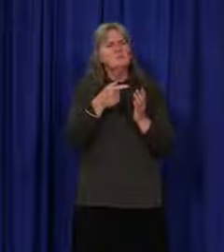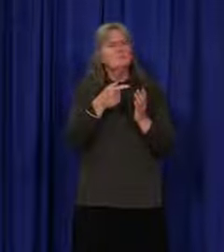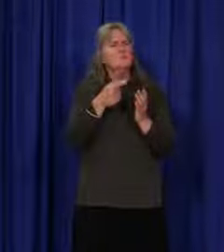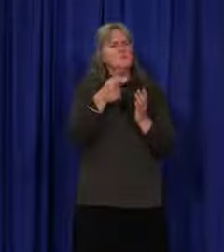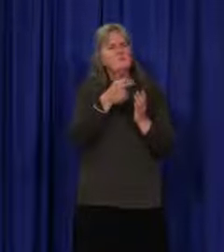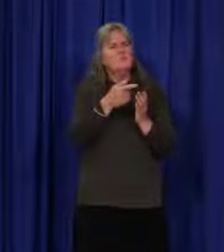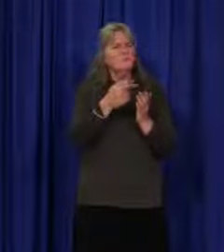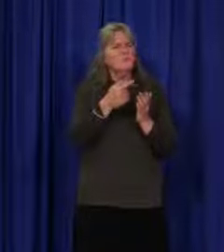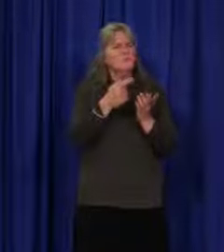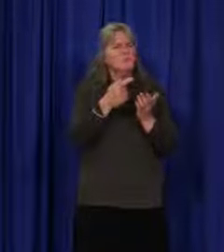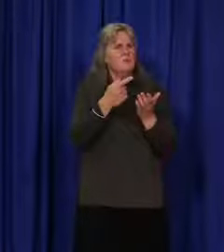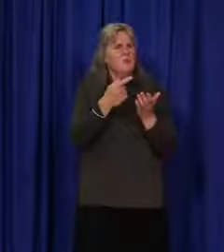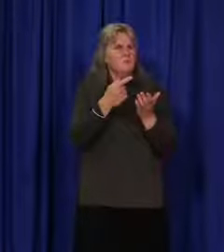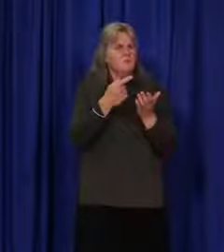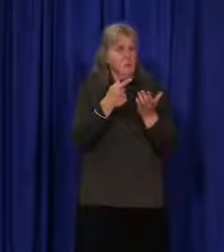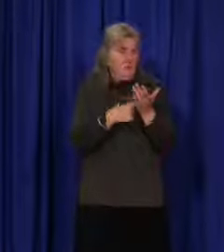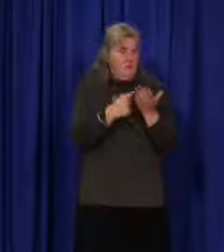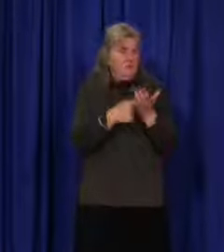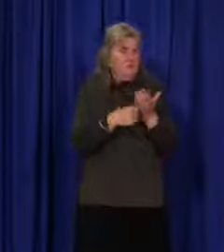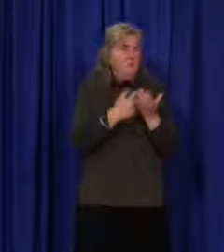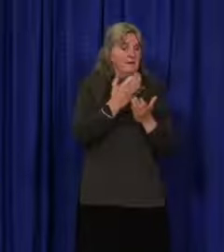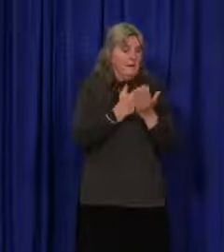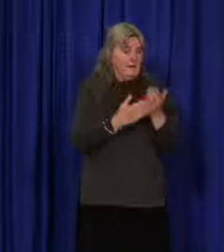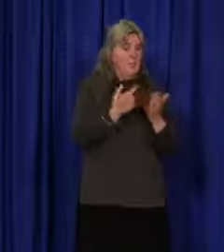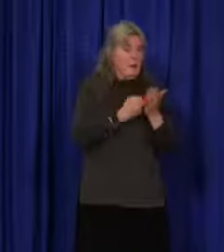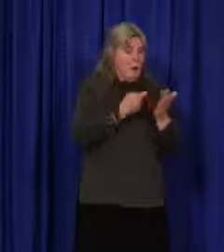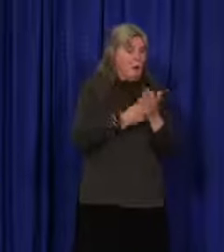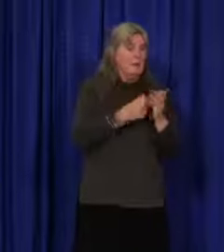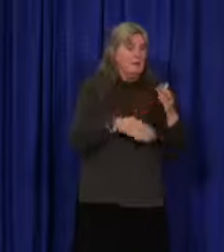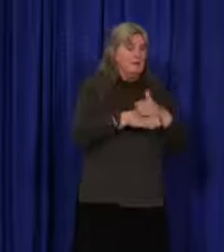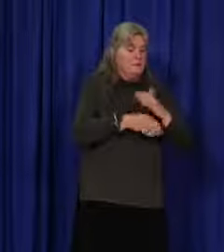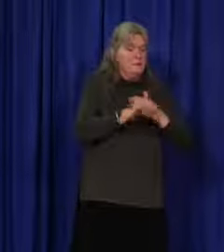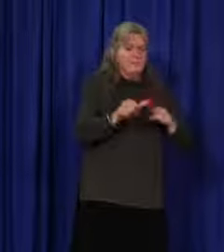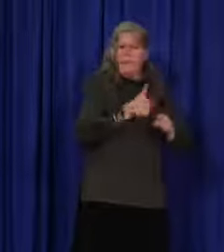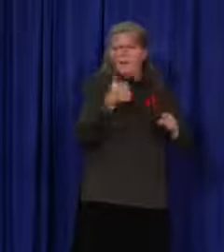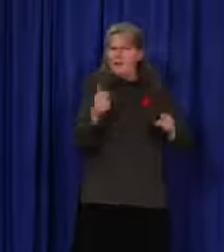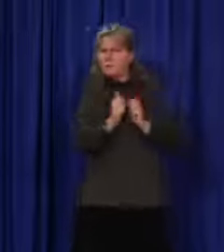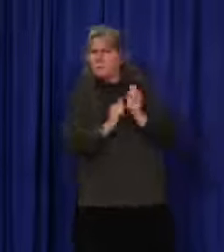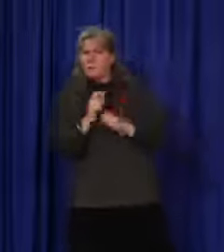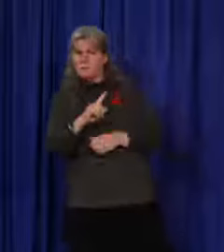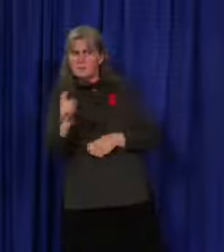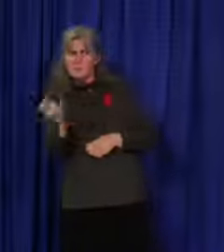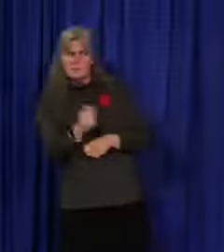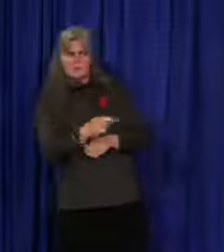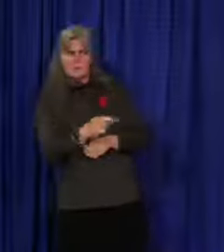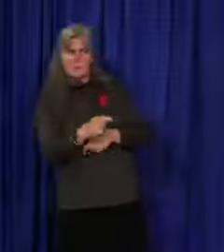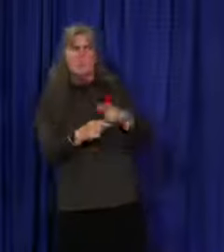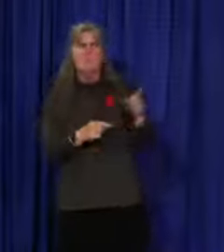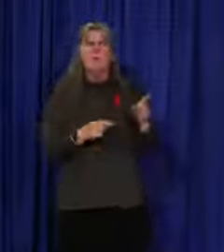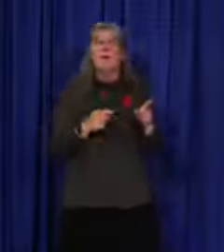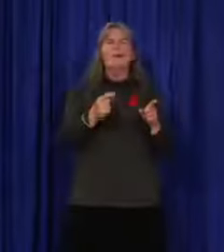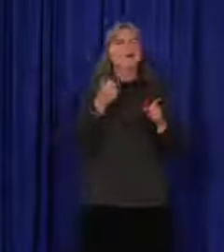So that process whether it be COVID-related or not, is the reason for things like supplementary budgets.